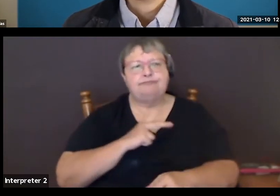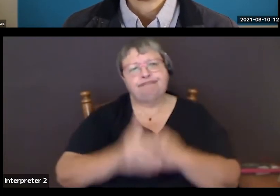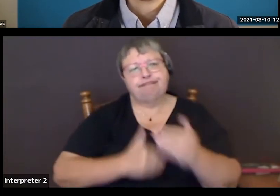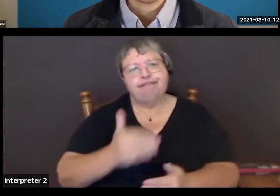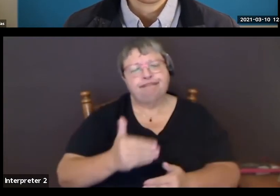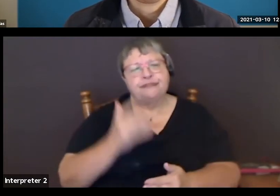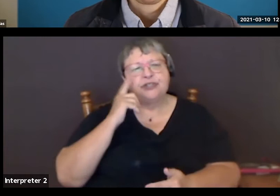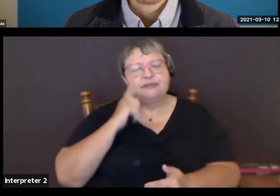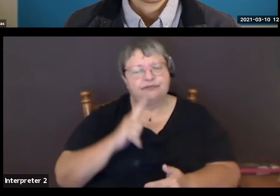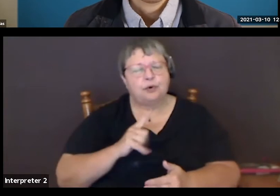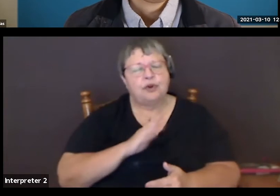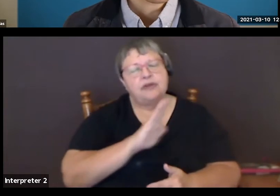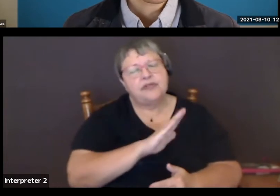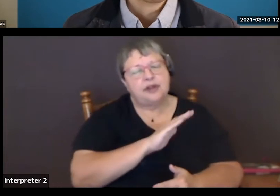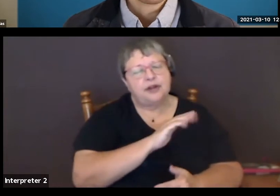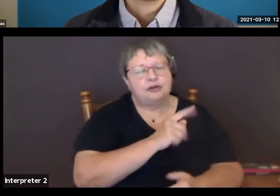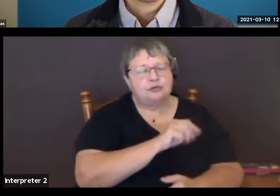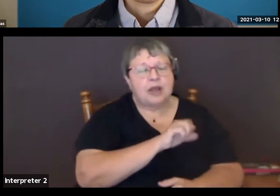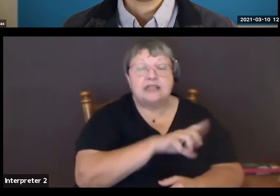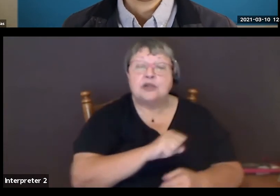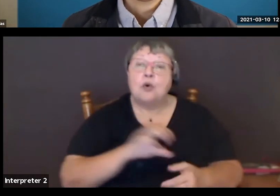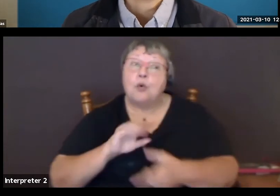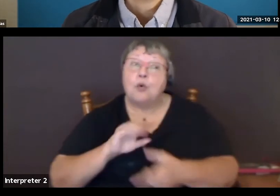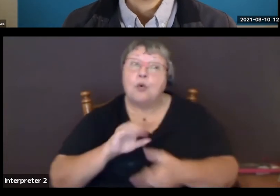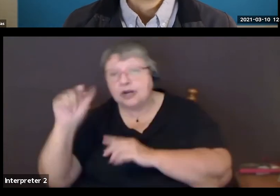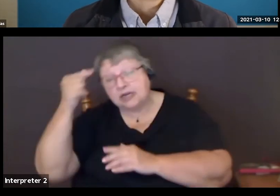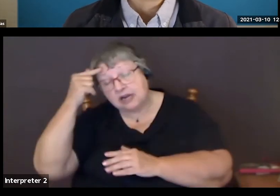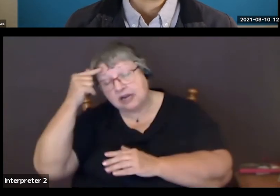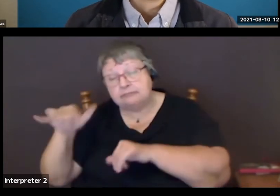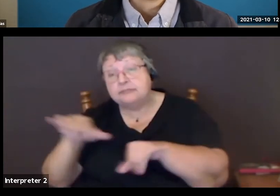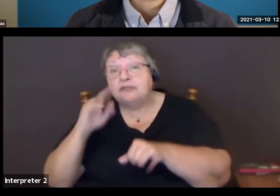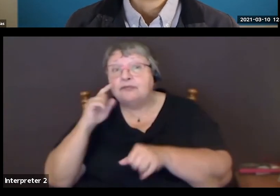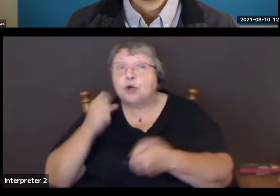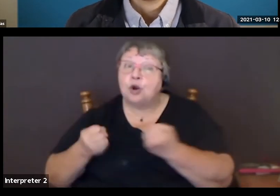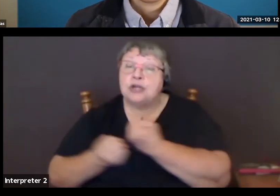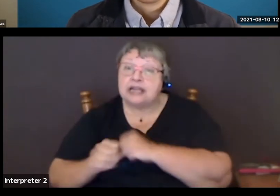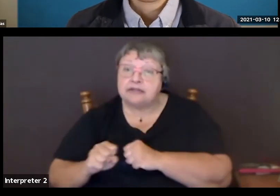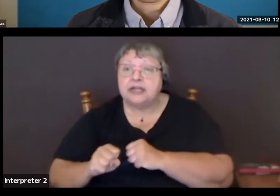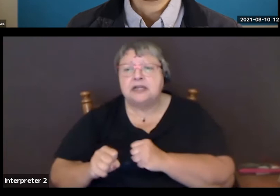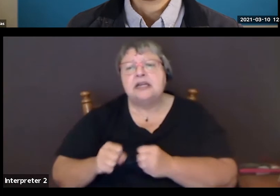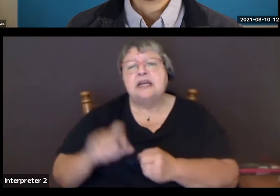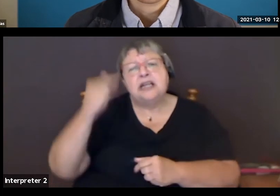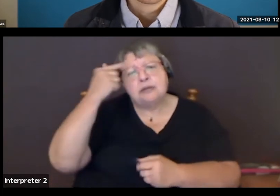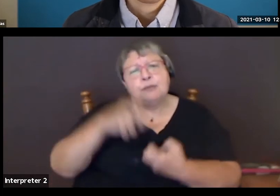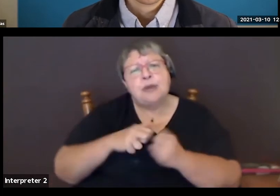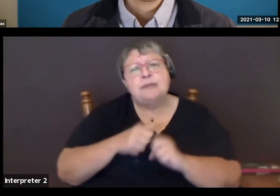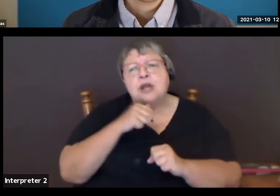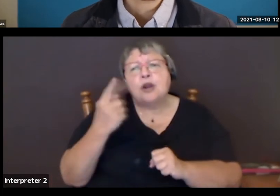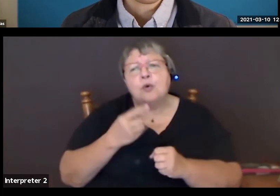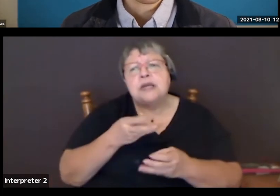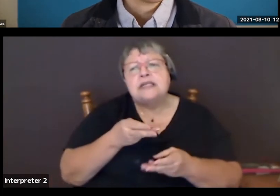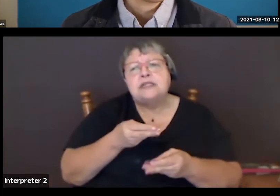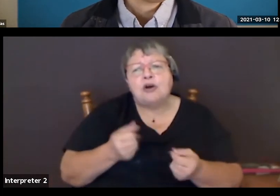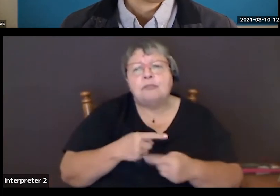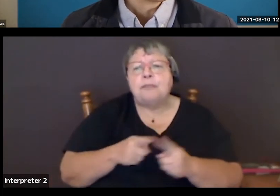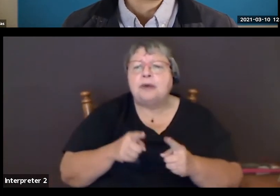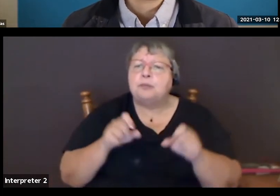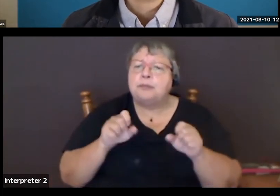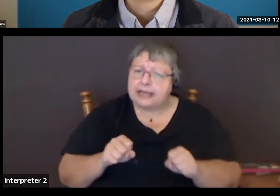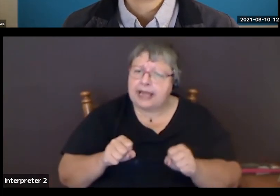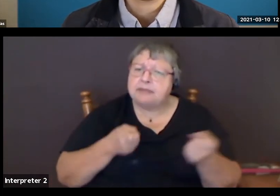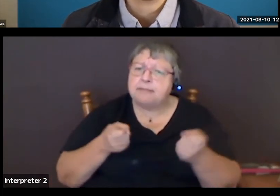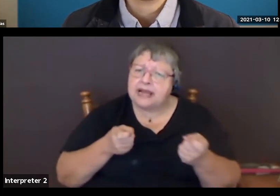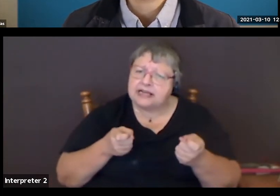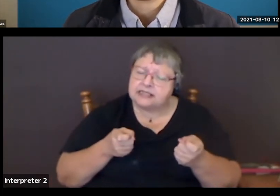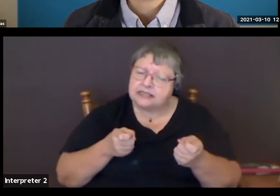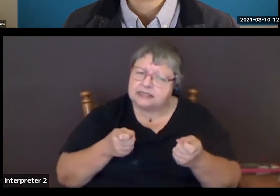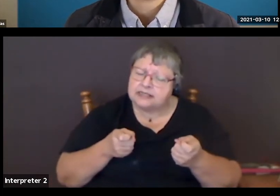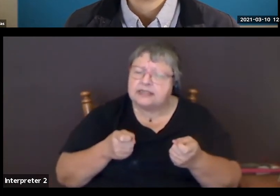for car safety policy problems are rarely solved, but they can be managed and in the struggle of governance, we can reduce harm and maybe even improve society one step at a time.